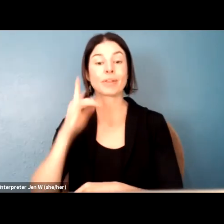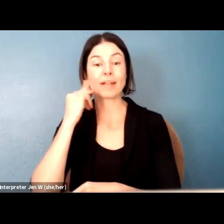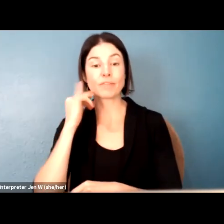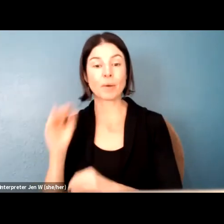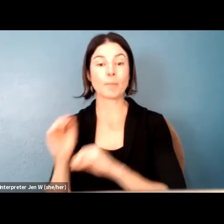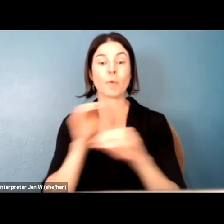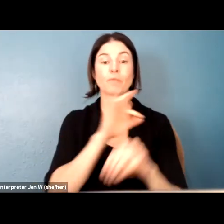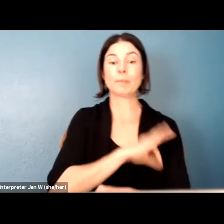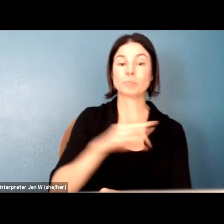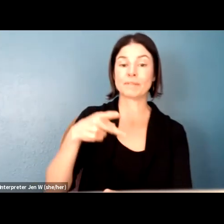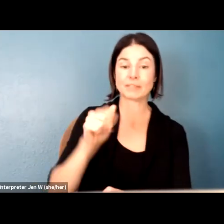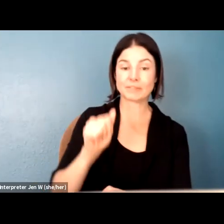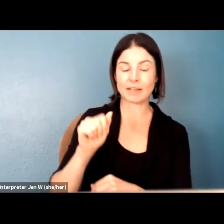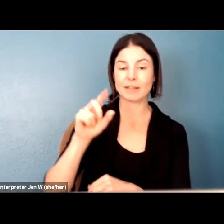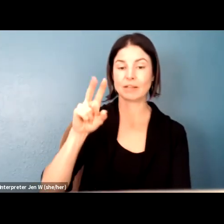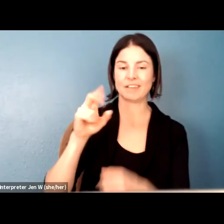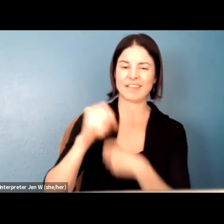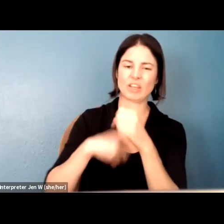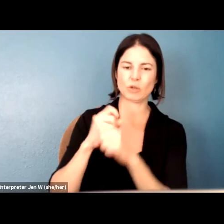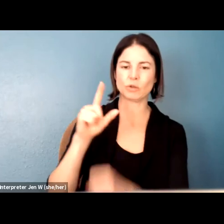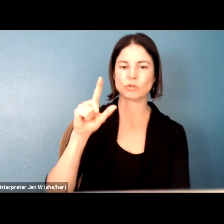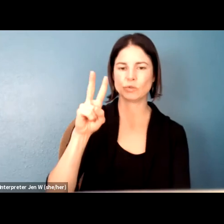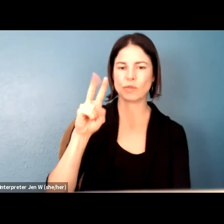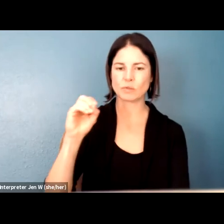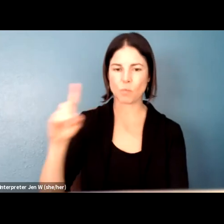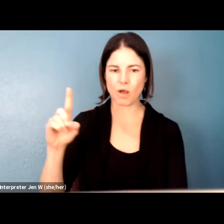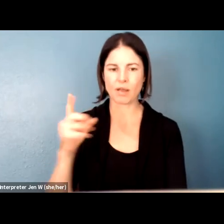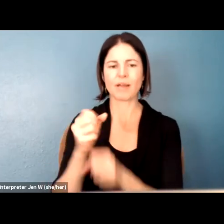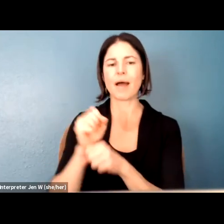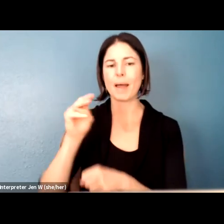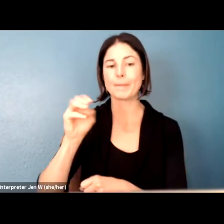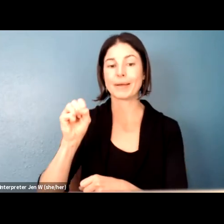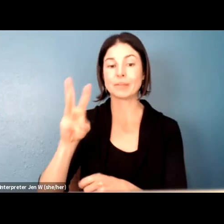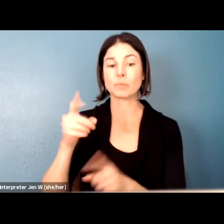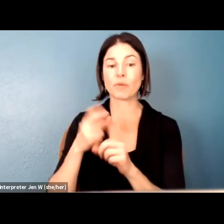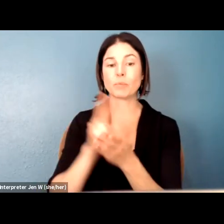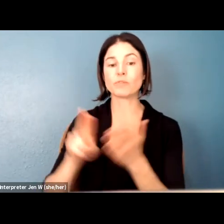2001. obtained her MSW from the University of Pittsburgh with a